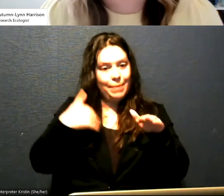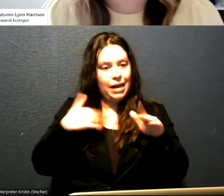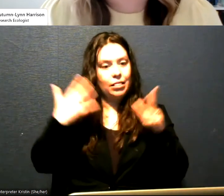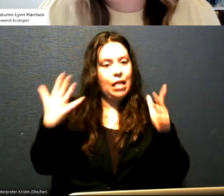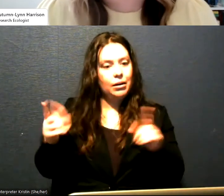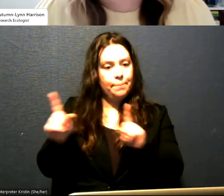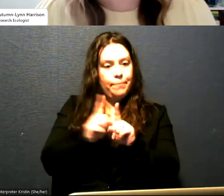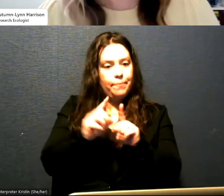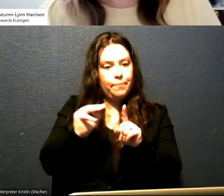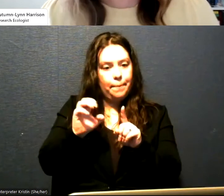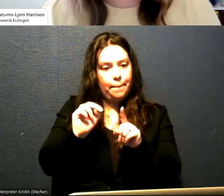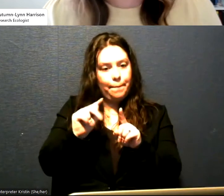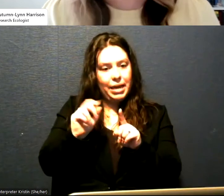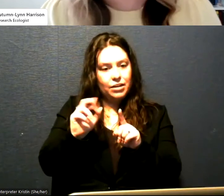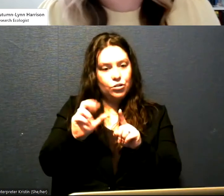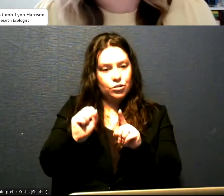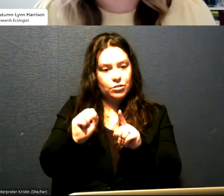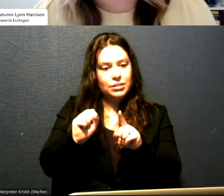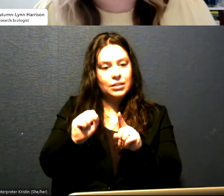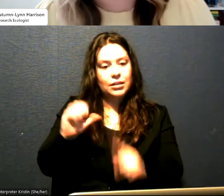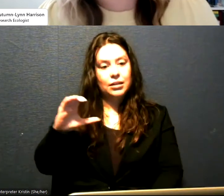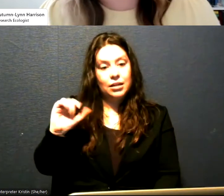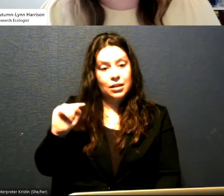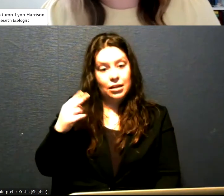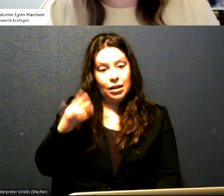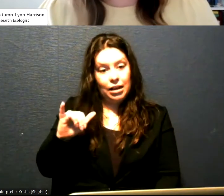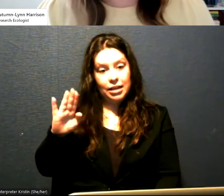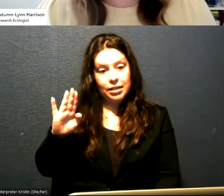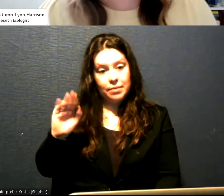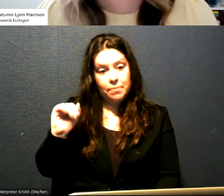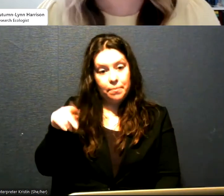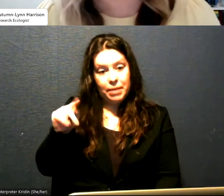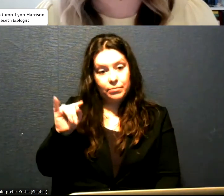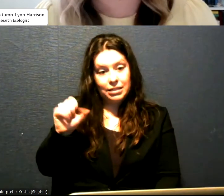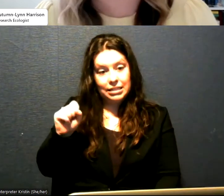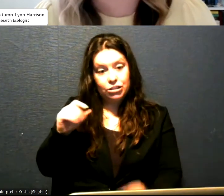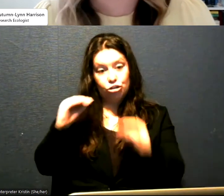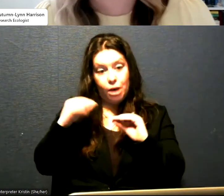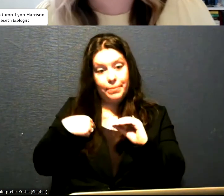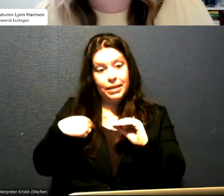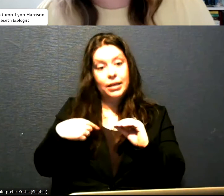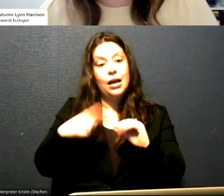Chesapeake Bay, Kathy Baptist taught me about the Bay, Cindy Slaycome taught me about soils, Maggie